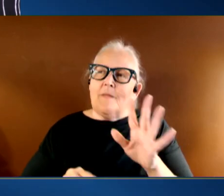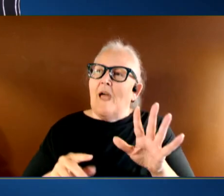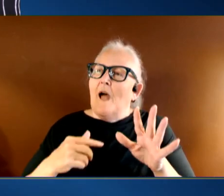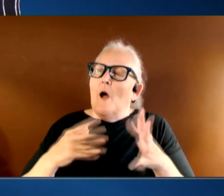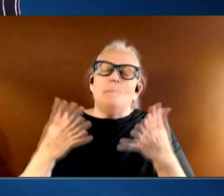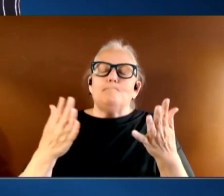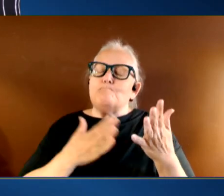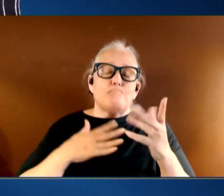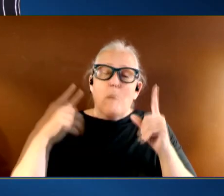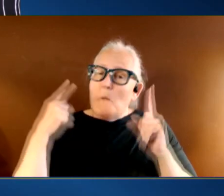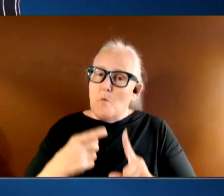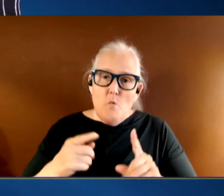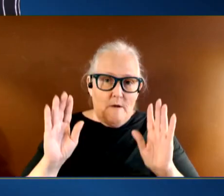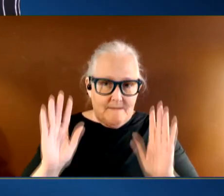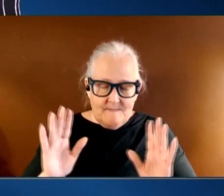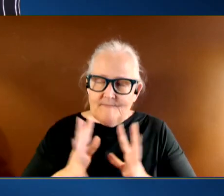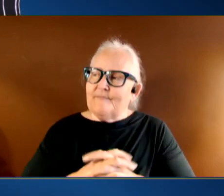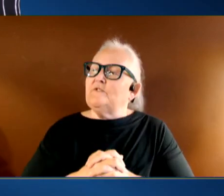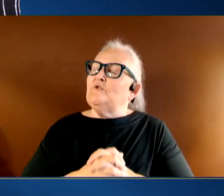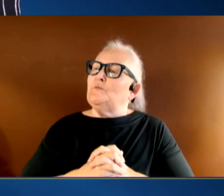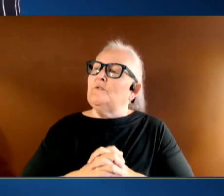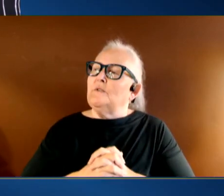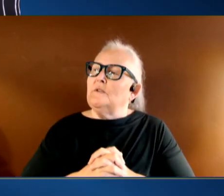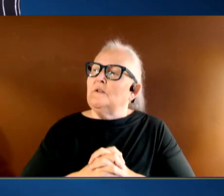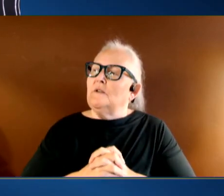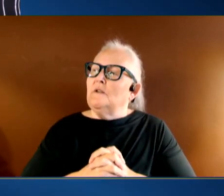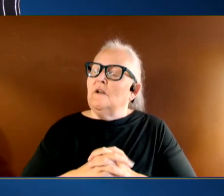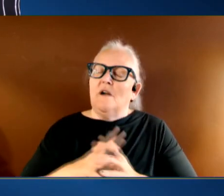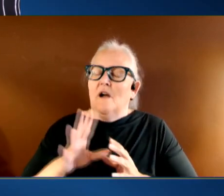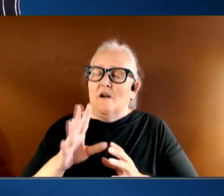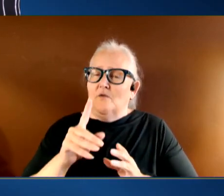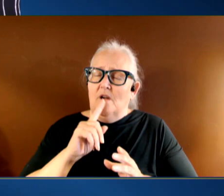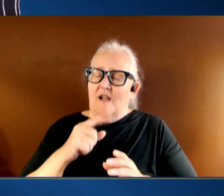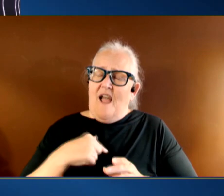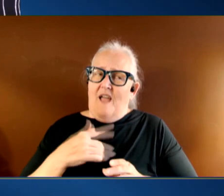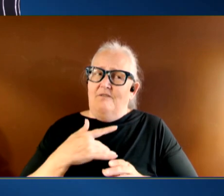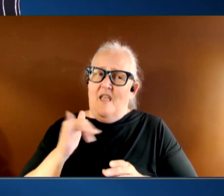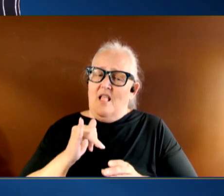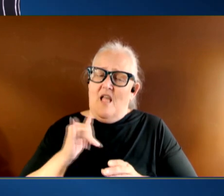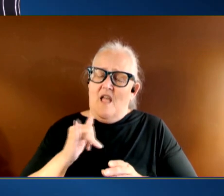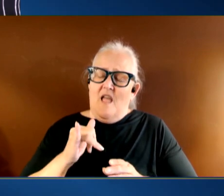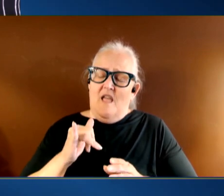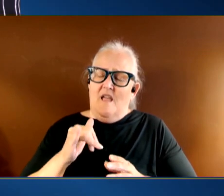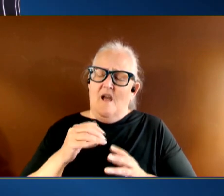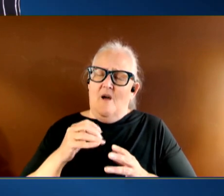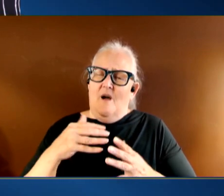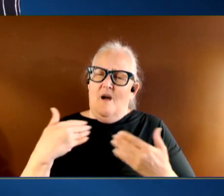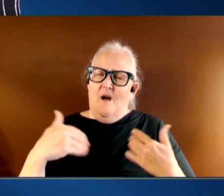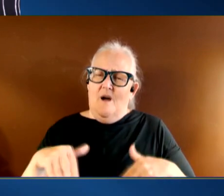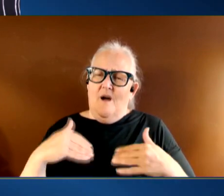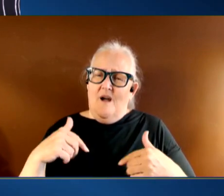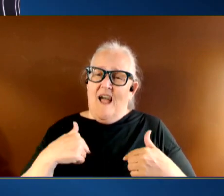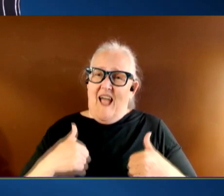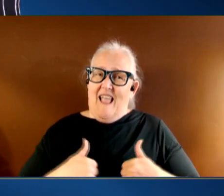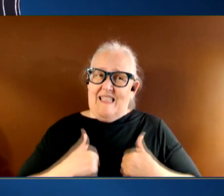you know, it was just such a detriment I feel that me living in the city that I am,